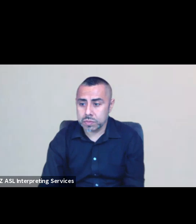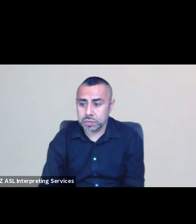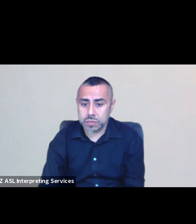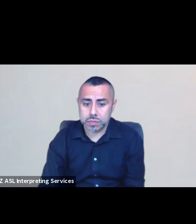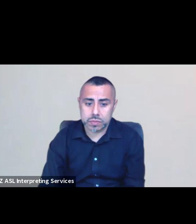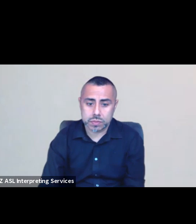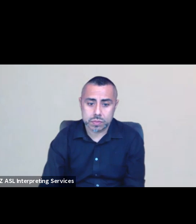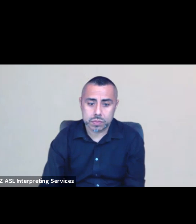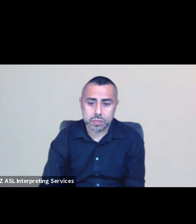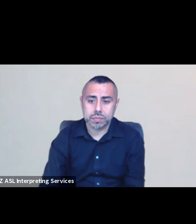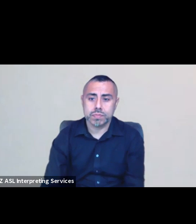Beautiful.